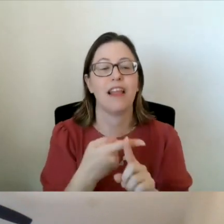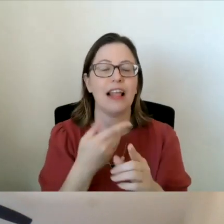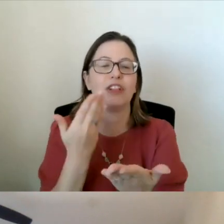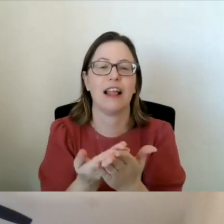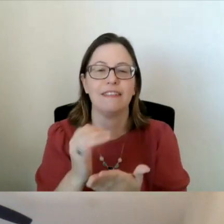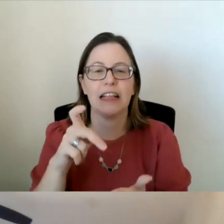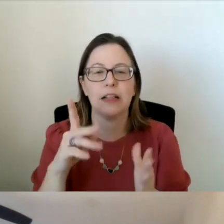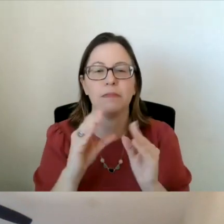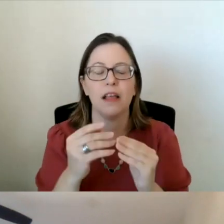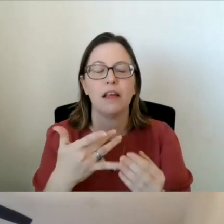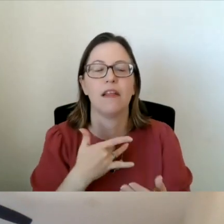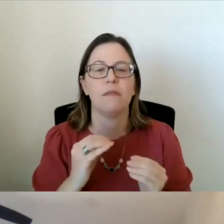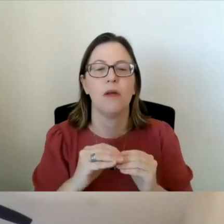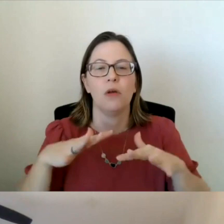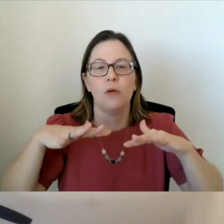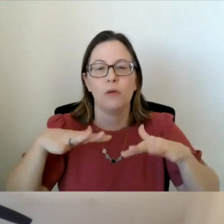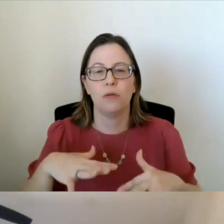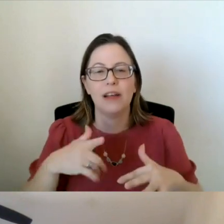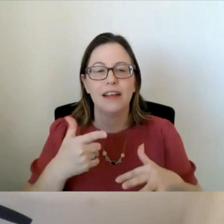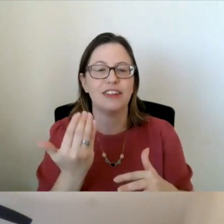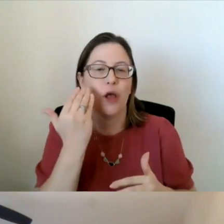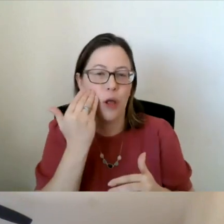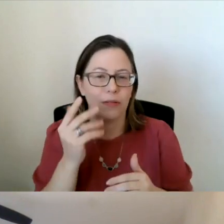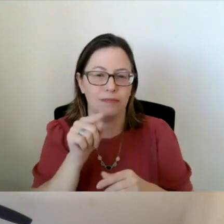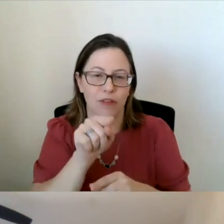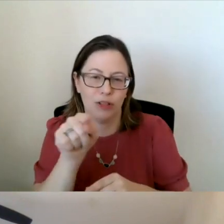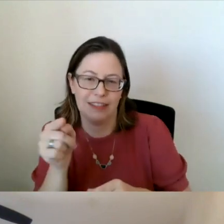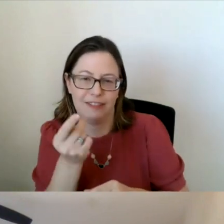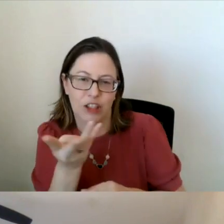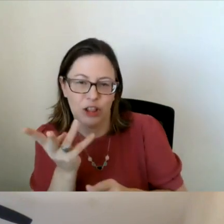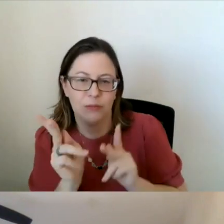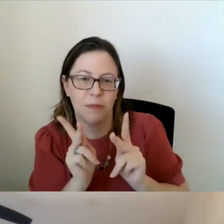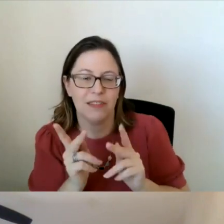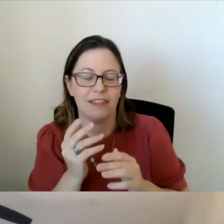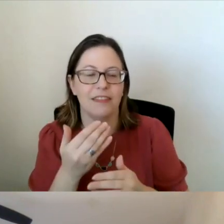and that will also help and then during the IEP meeting, you'll feel more comfortable because